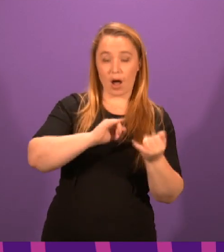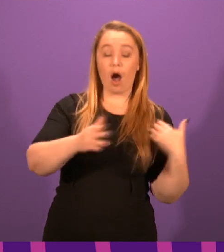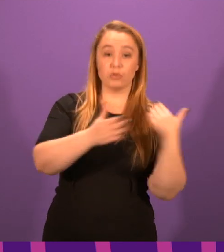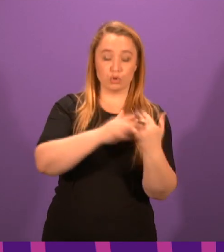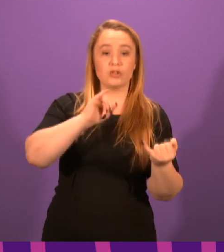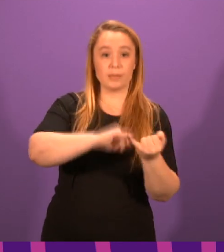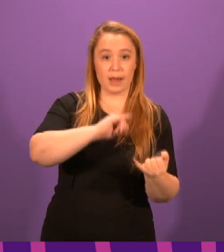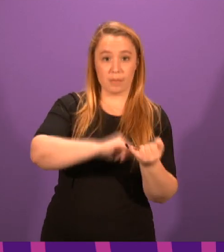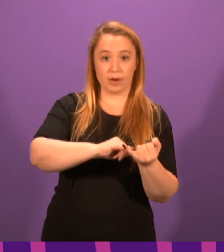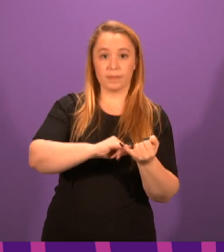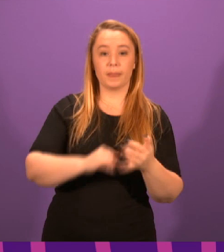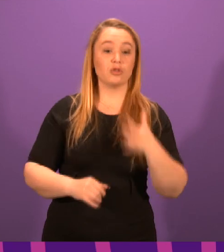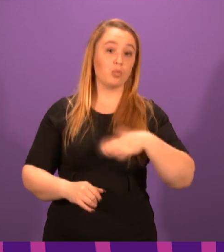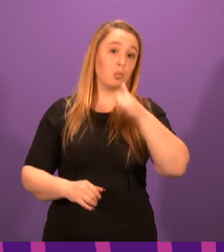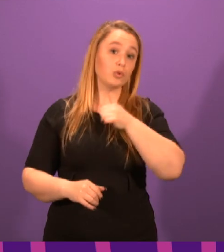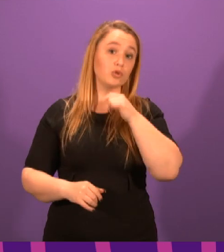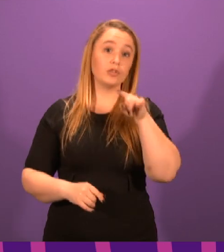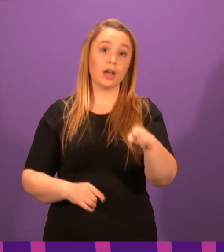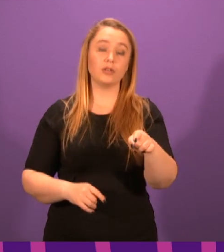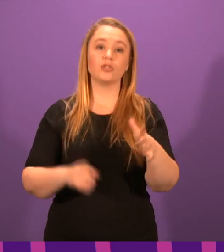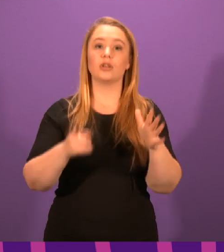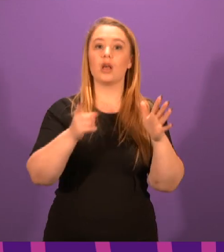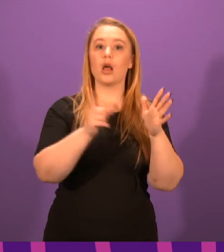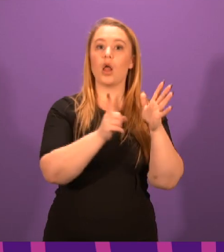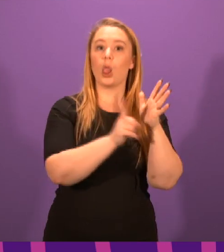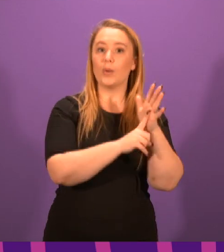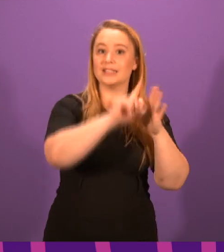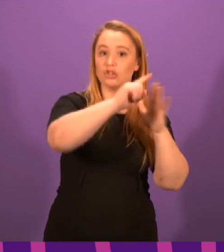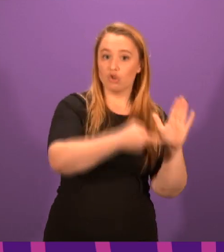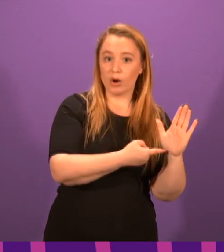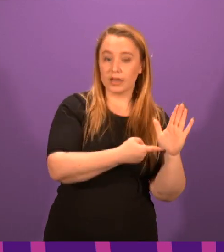maintain that using NHS Louisa Jordan and the Golden Jubilee, as I have described.